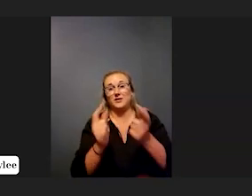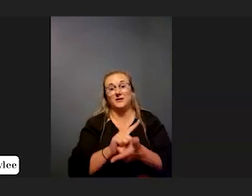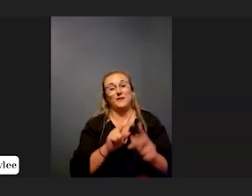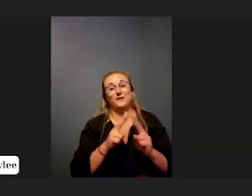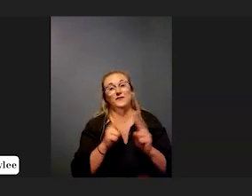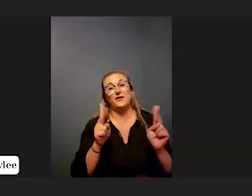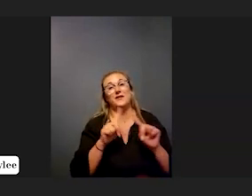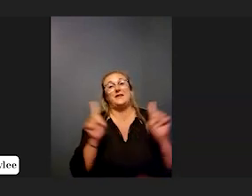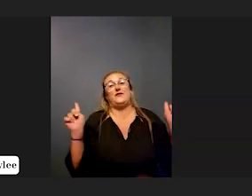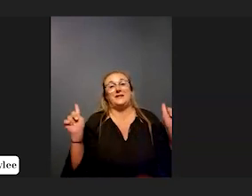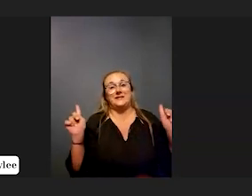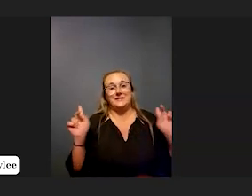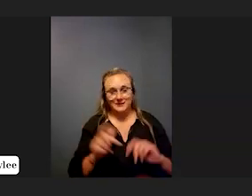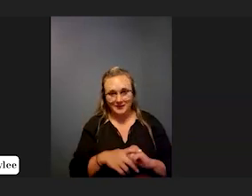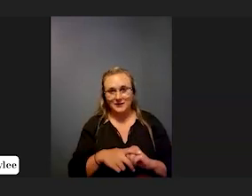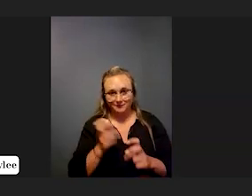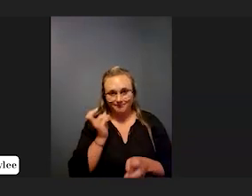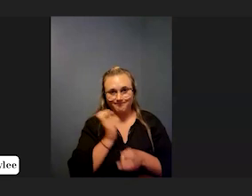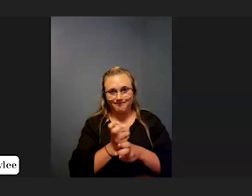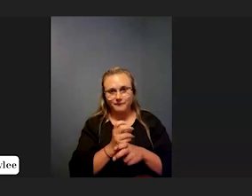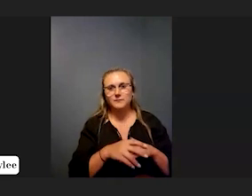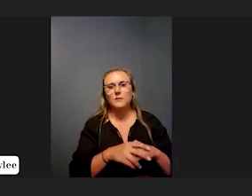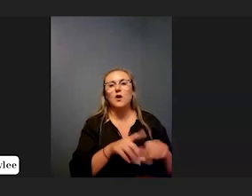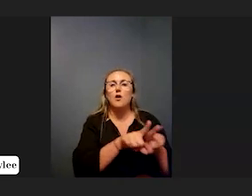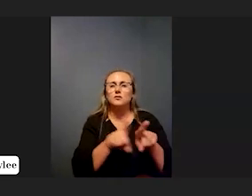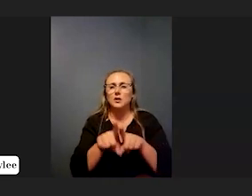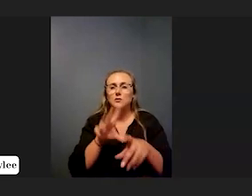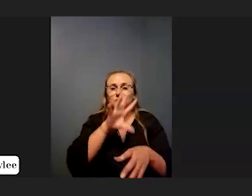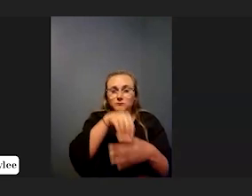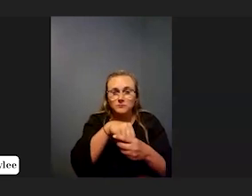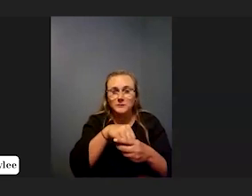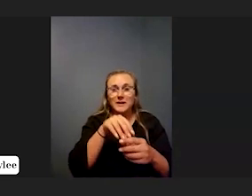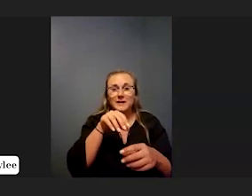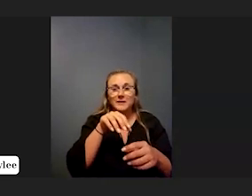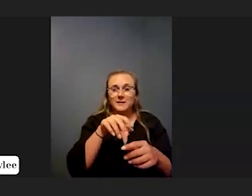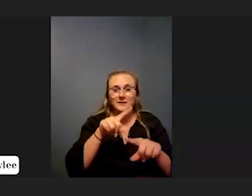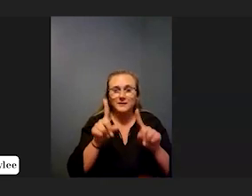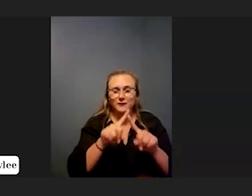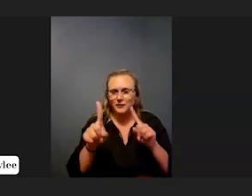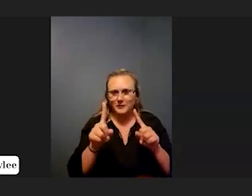As well as within these different subjects, there's a specific lexicon that is really important.